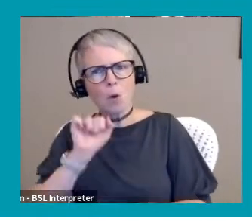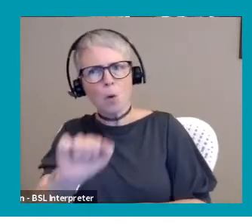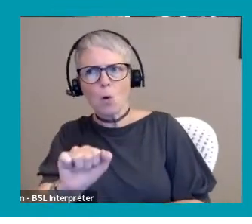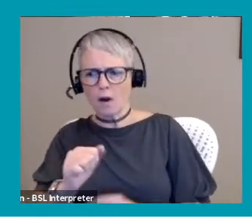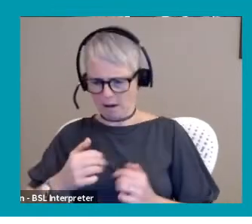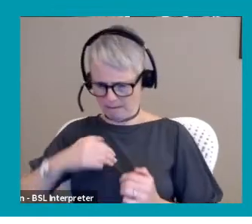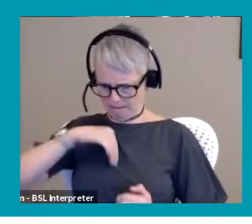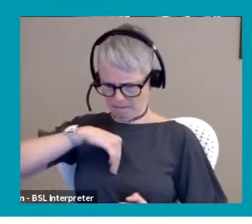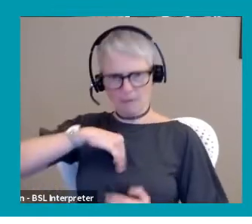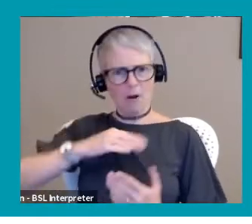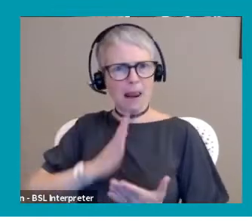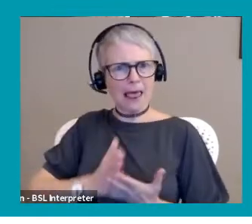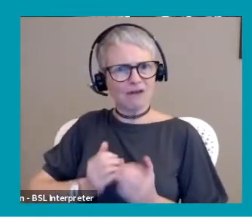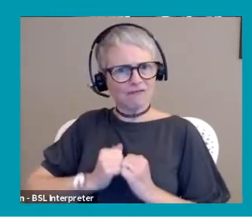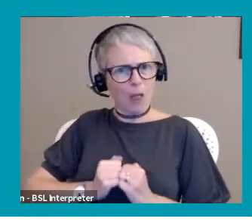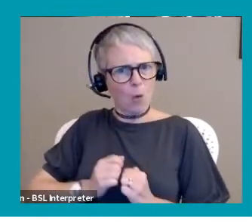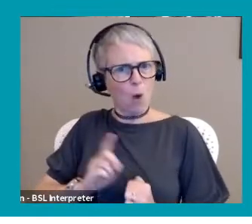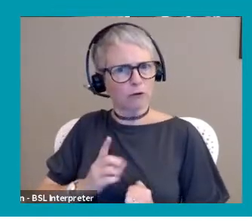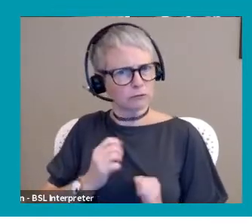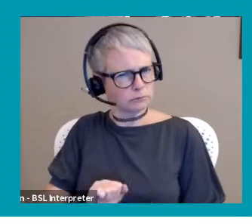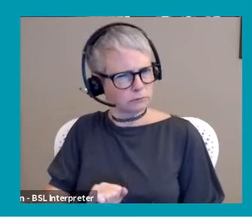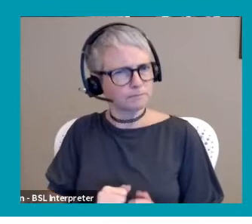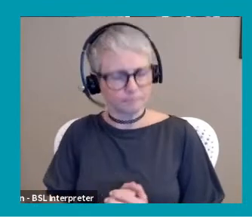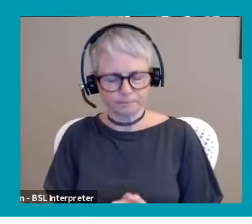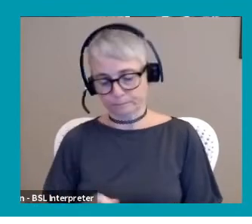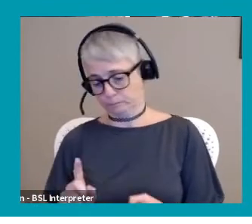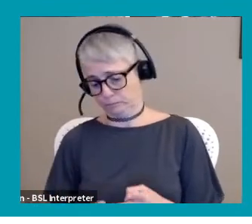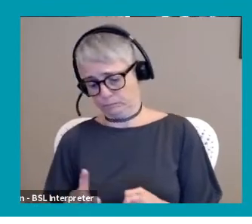We're also going to help you how to identify disability friendly employers